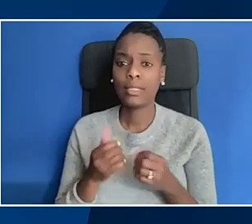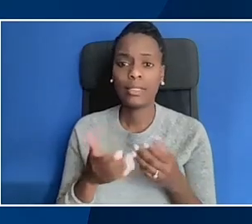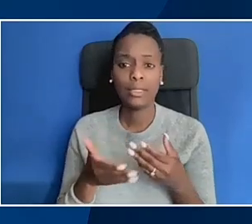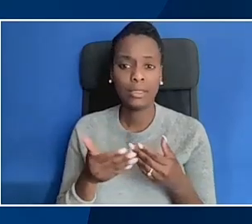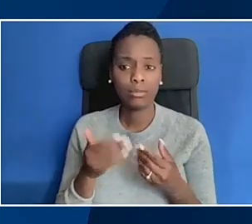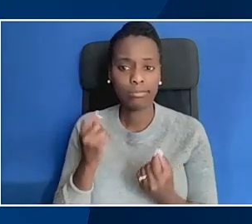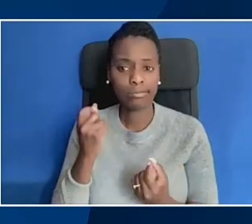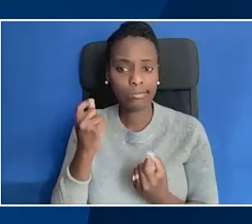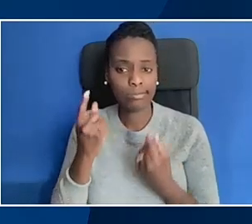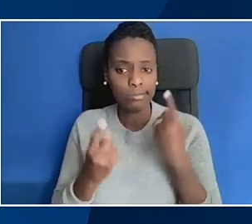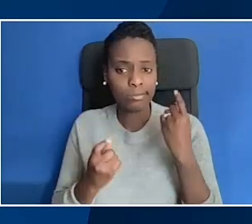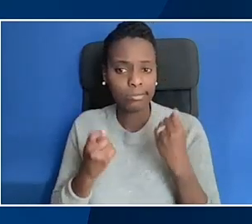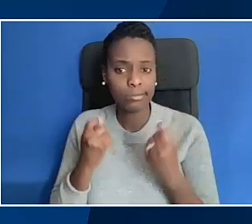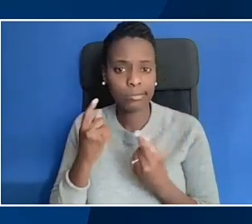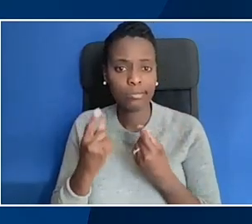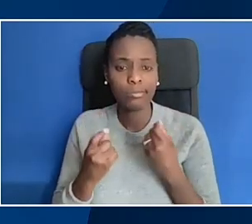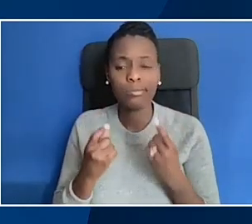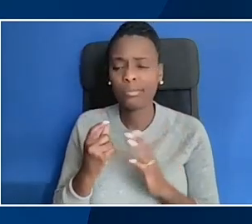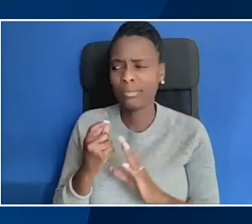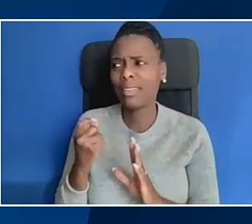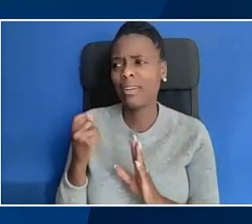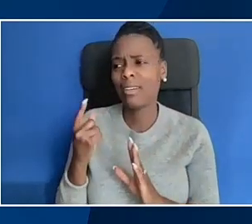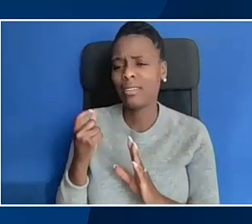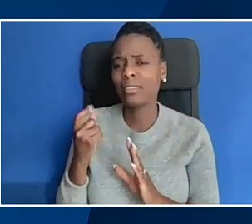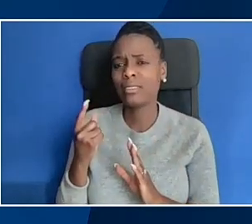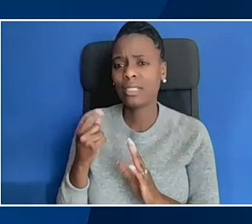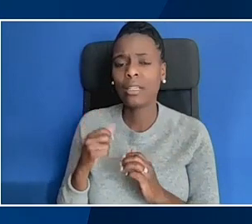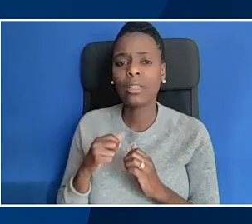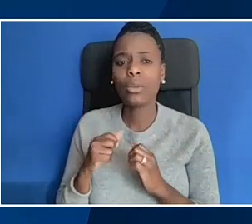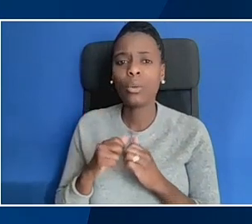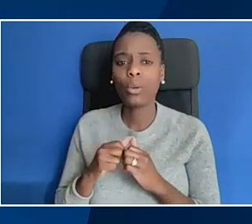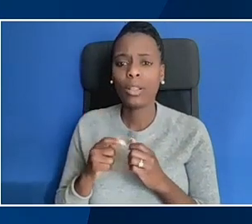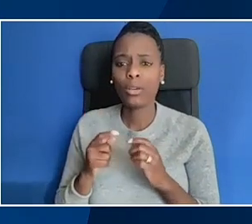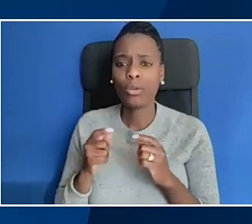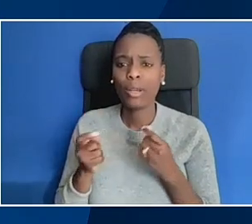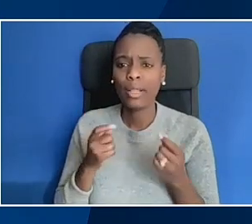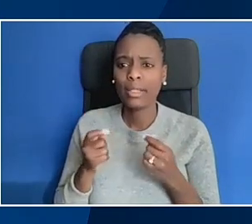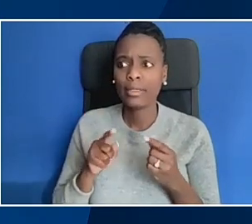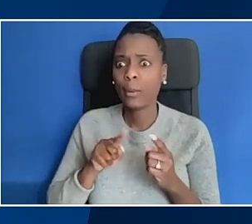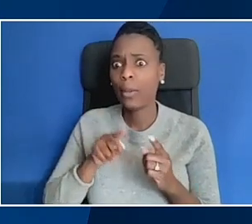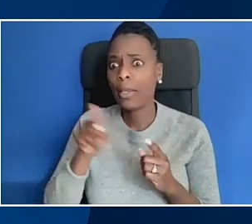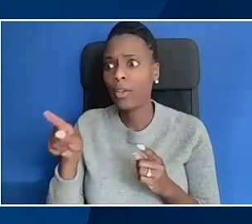You know, sometimes I get like- when I- regulations is like go here, look it there, go here, look at that, but you know